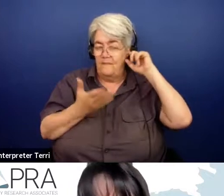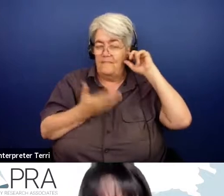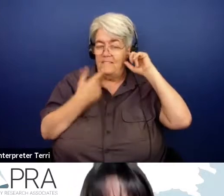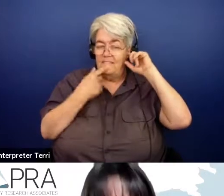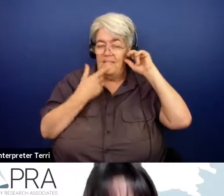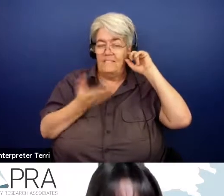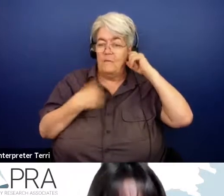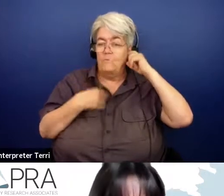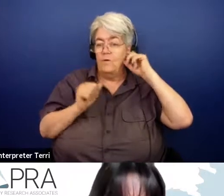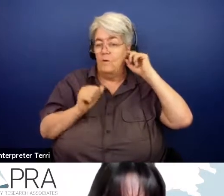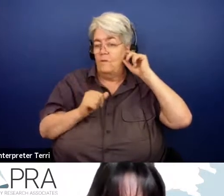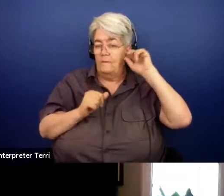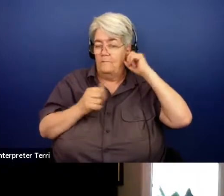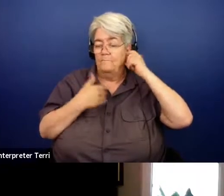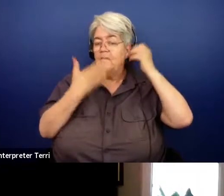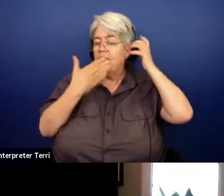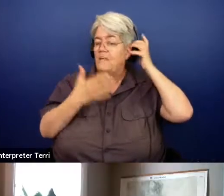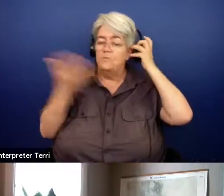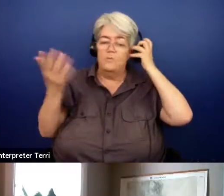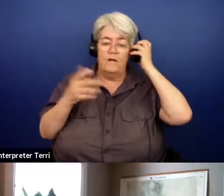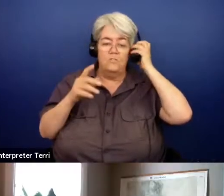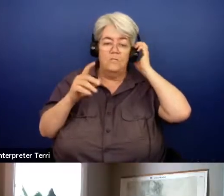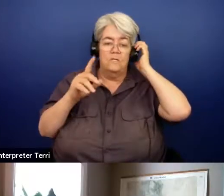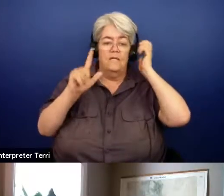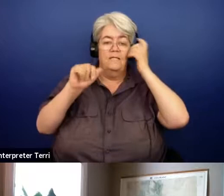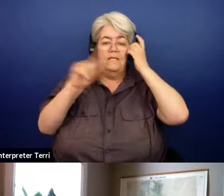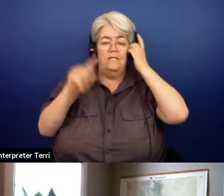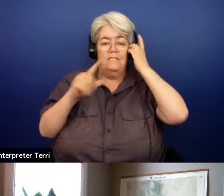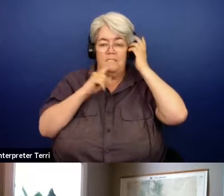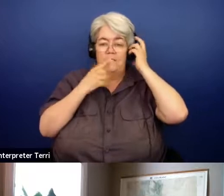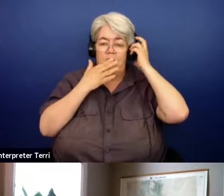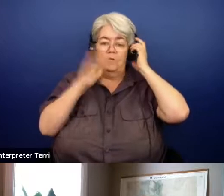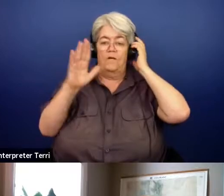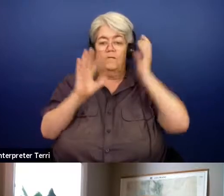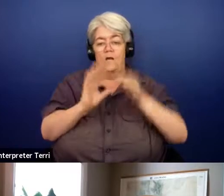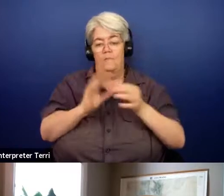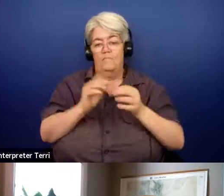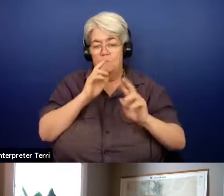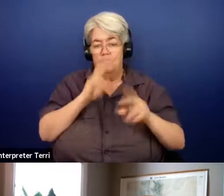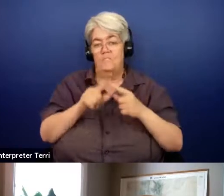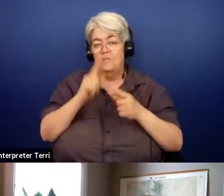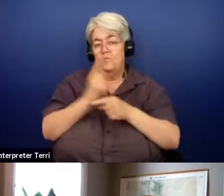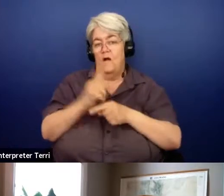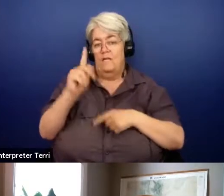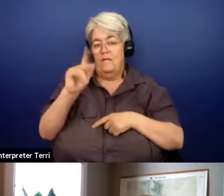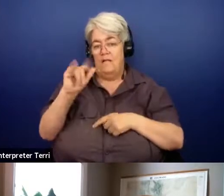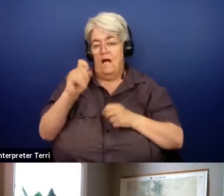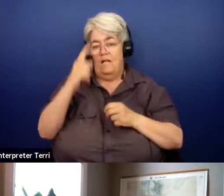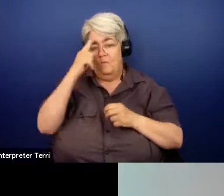Thank you both so much. Really great comments and responses. I think you are right. It really speaks to people like you sharing